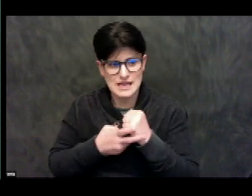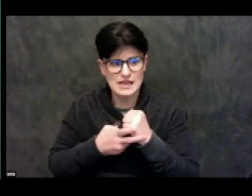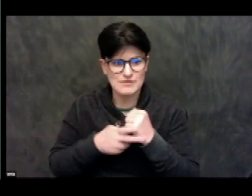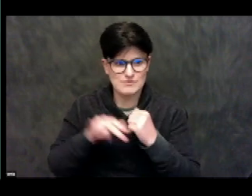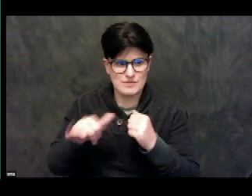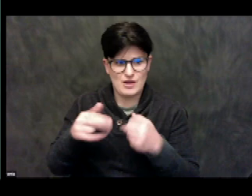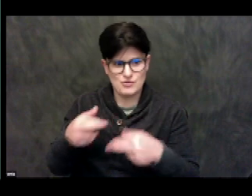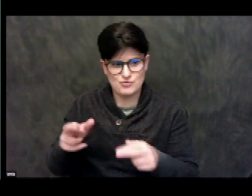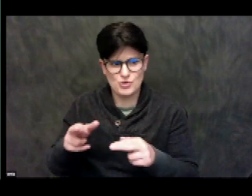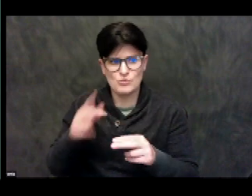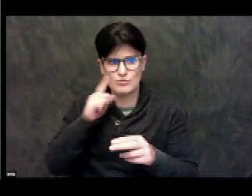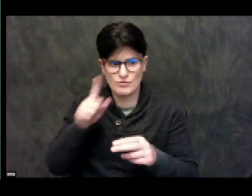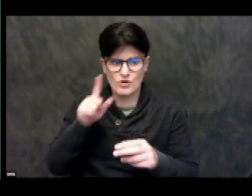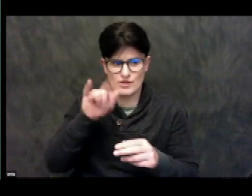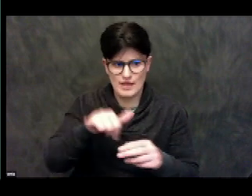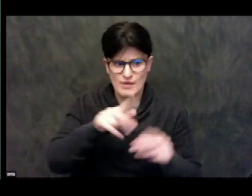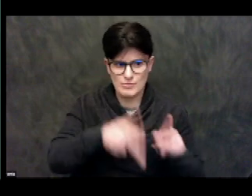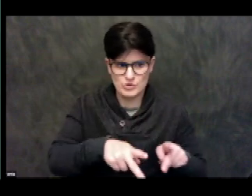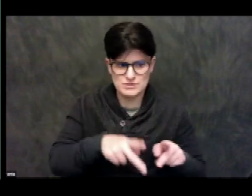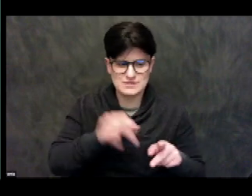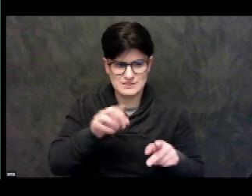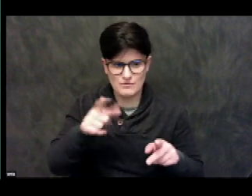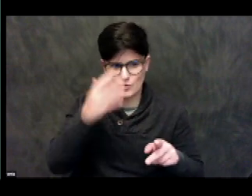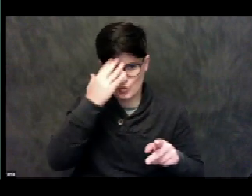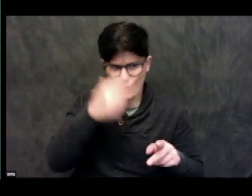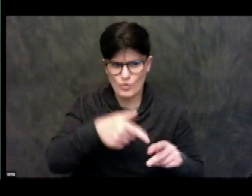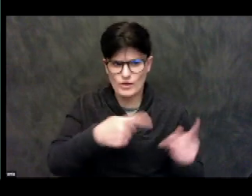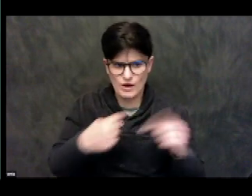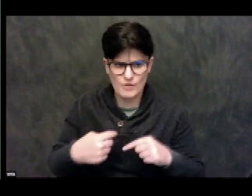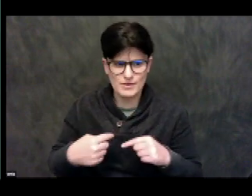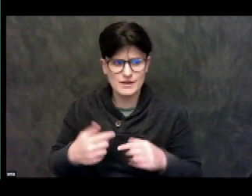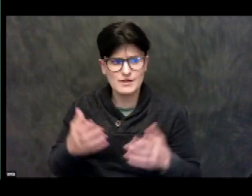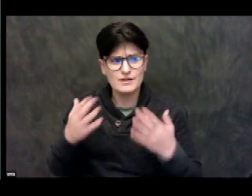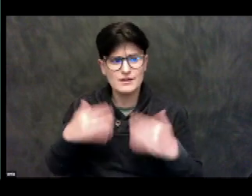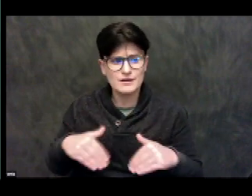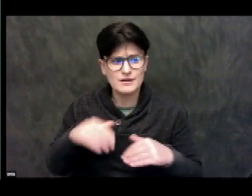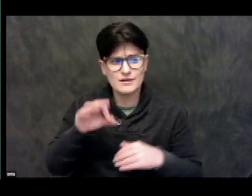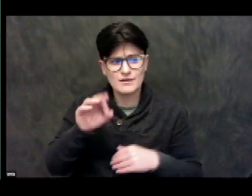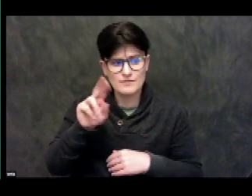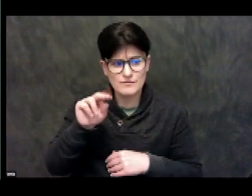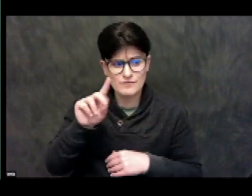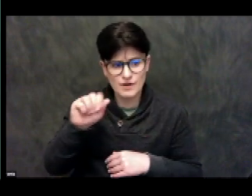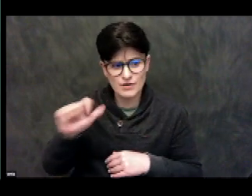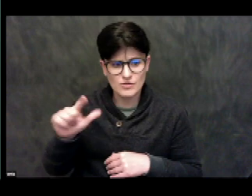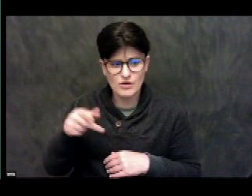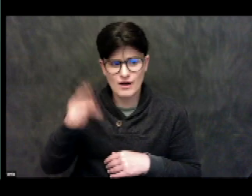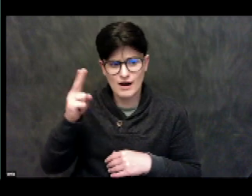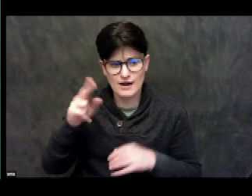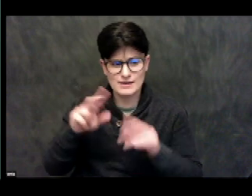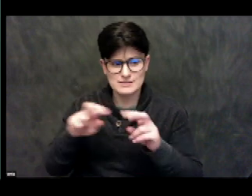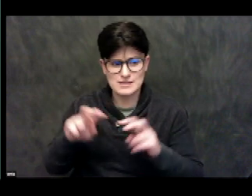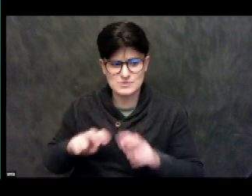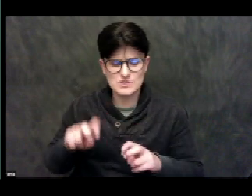Funnel height assessments we talked about really should be done outside of a seated position and being